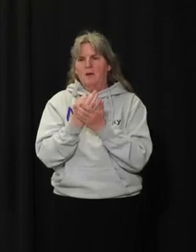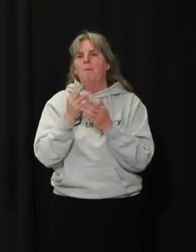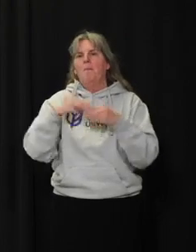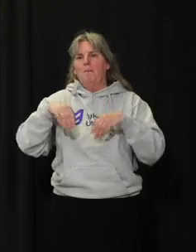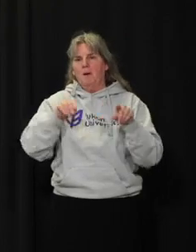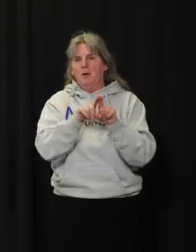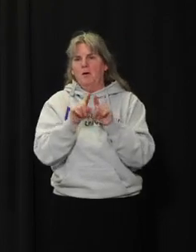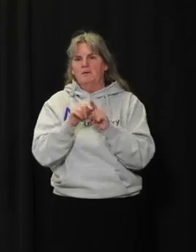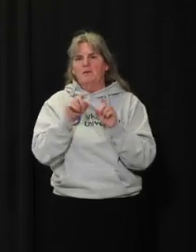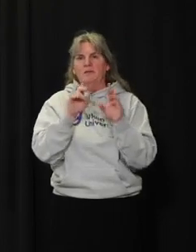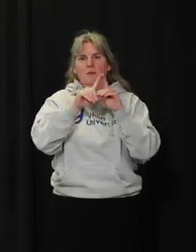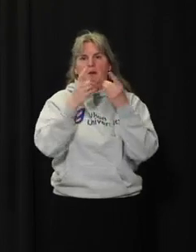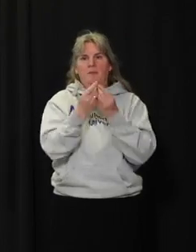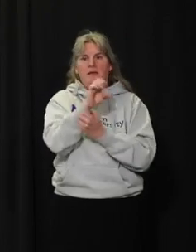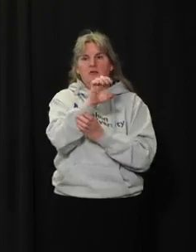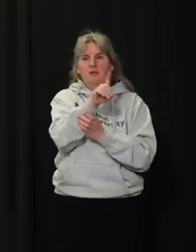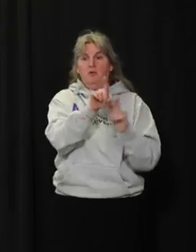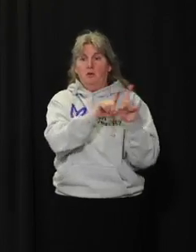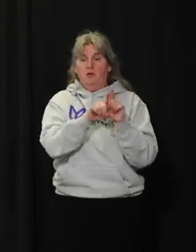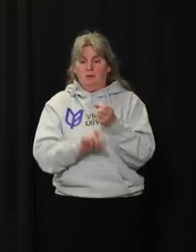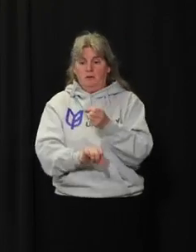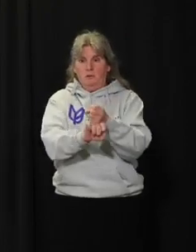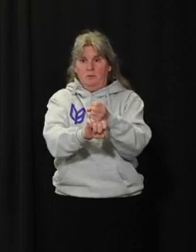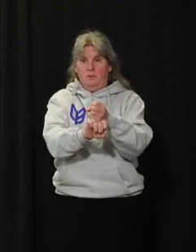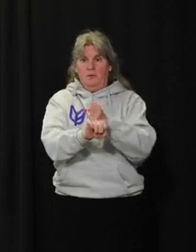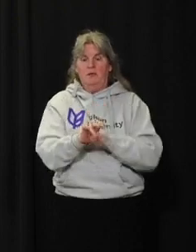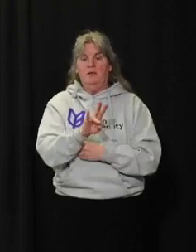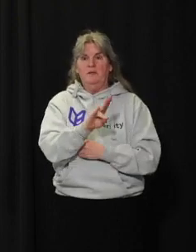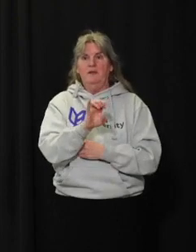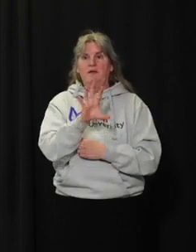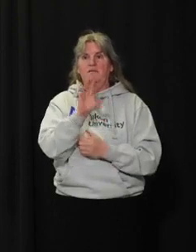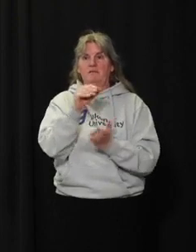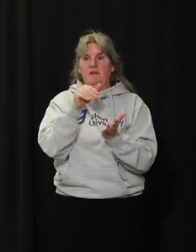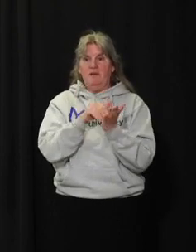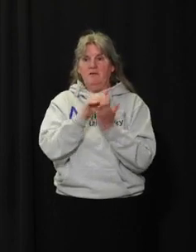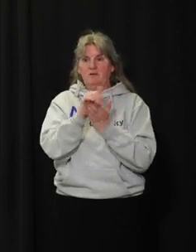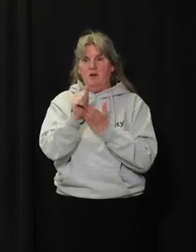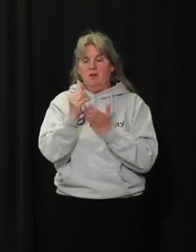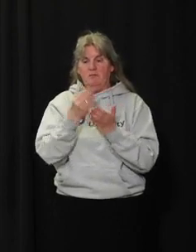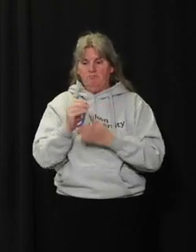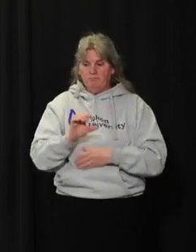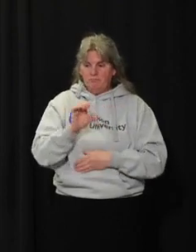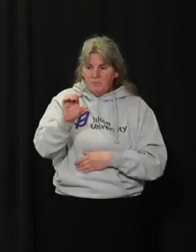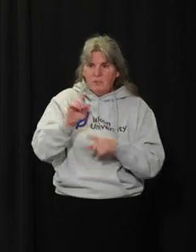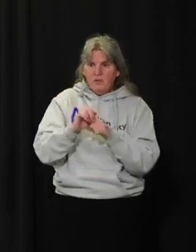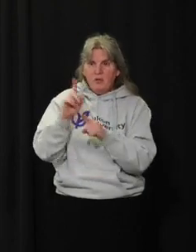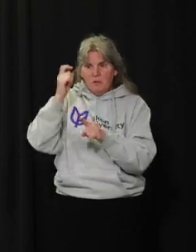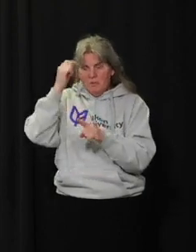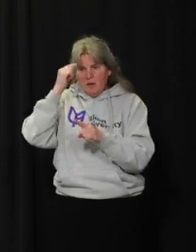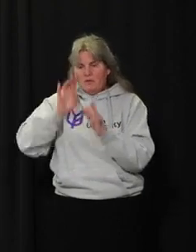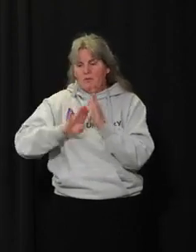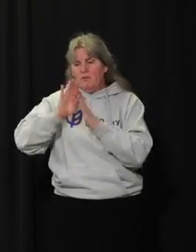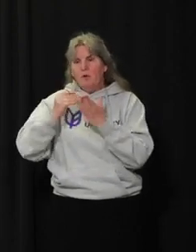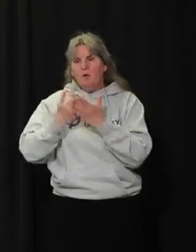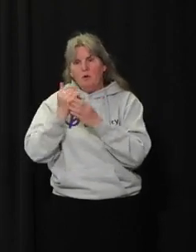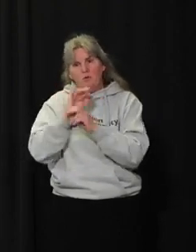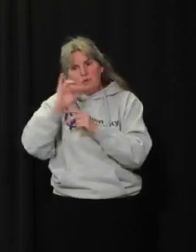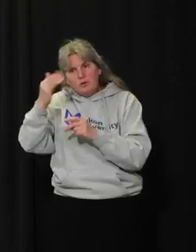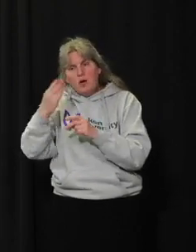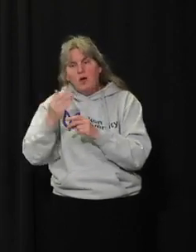the Department of Education. $750,000 is available to help employers create new jobs in